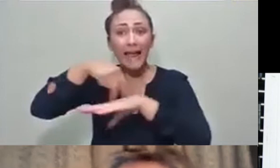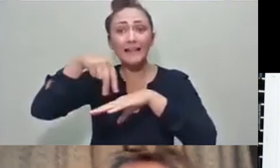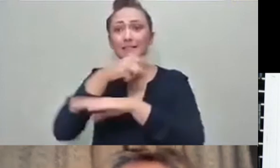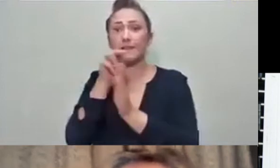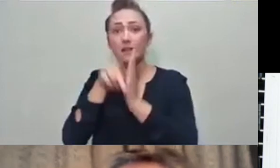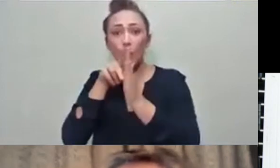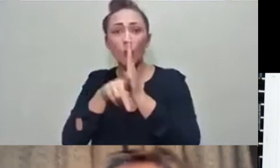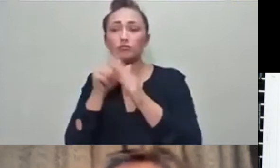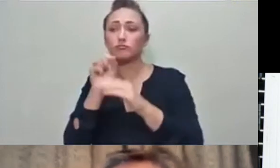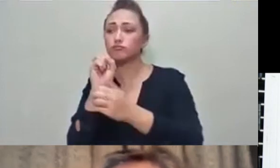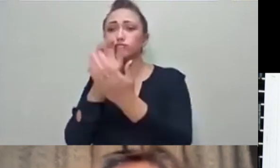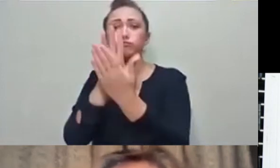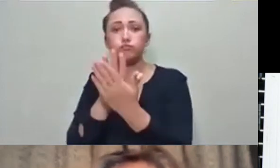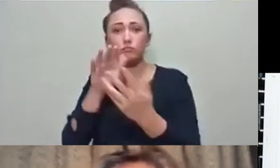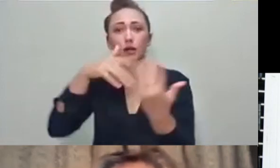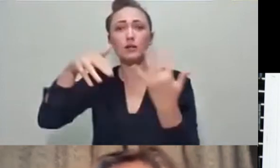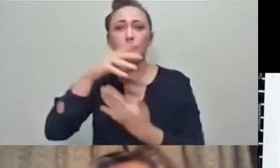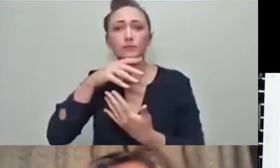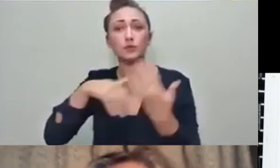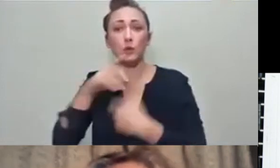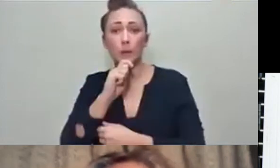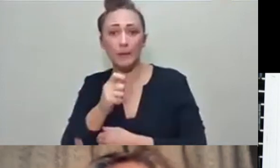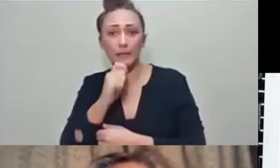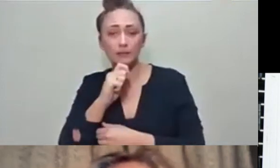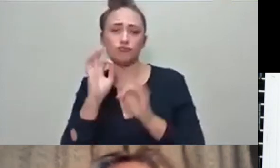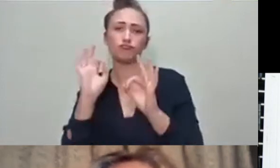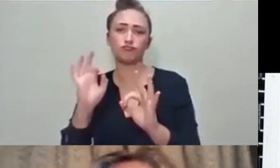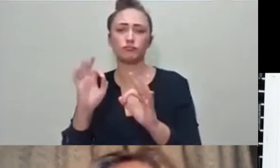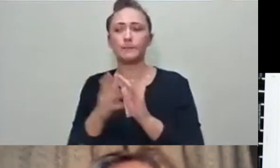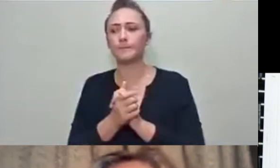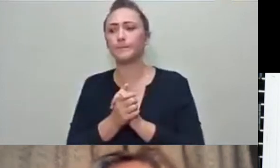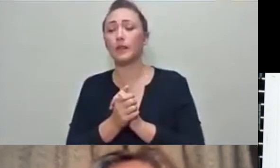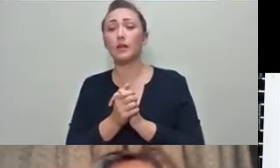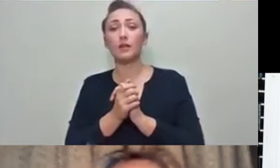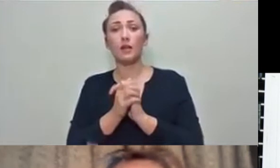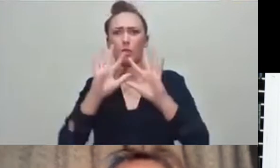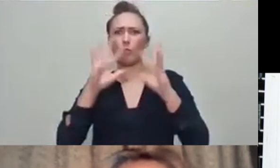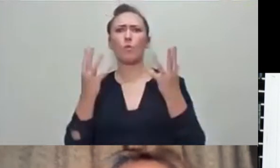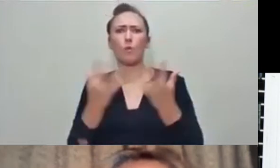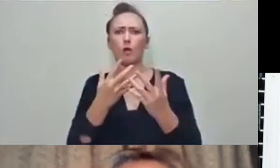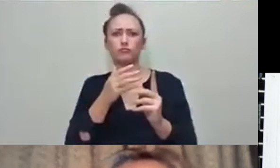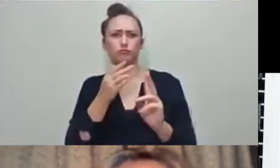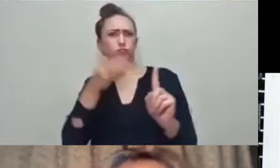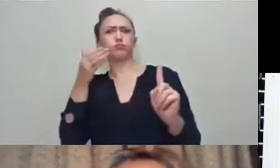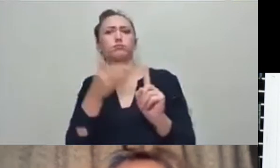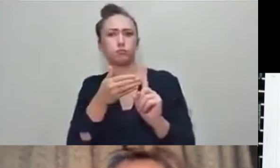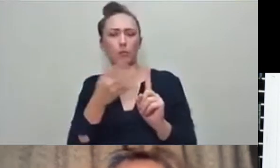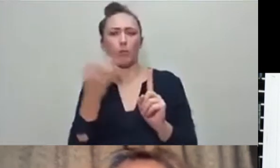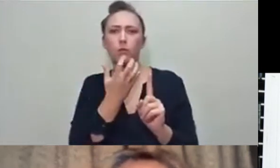but the thing that has been the most amazing is thanks to Nicola Owen, an audio-describer